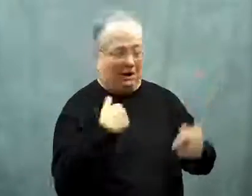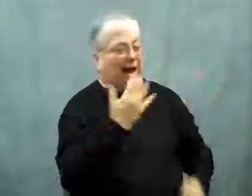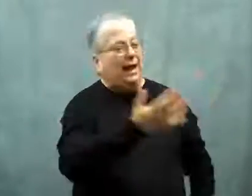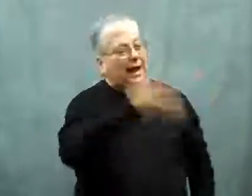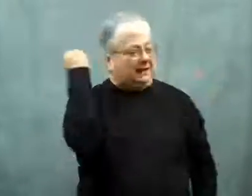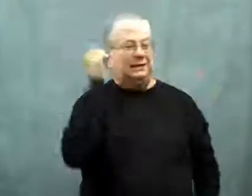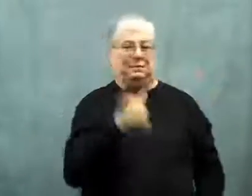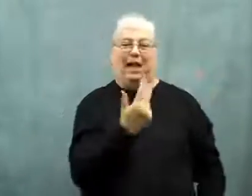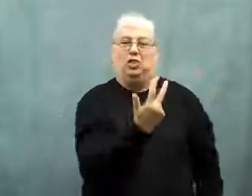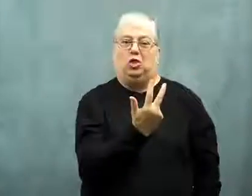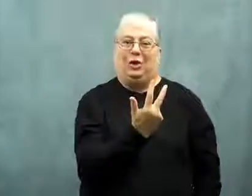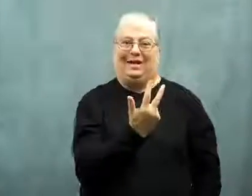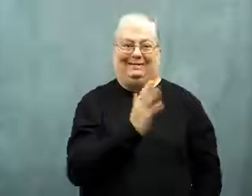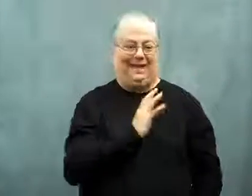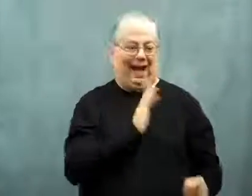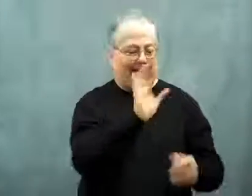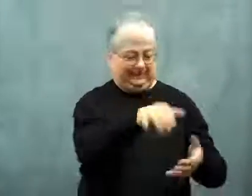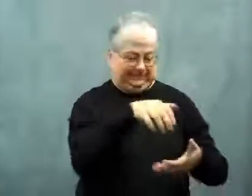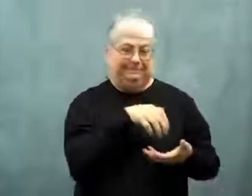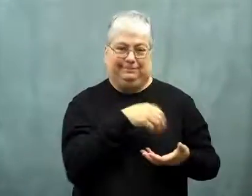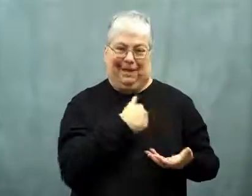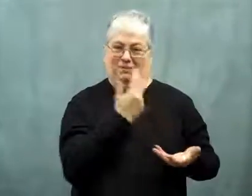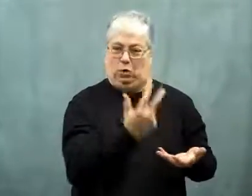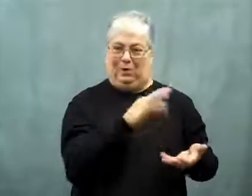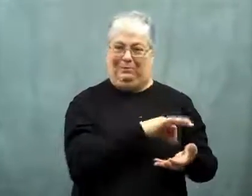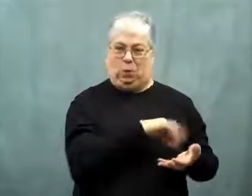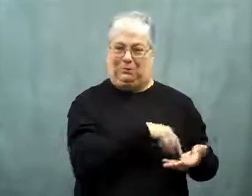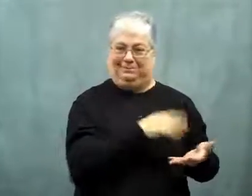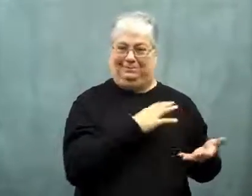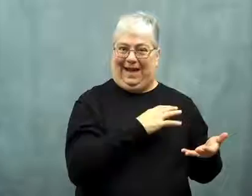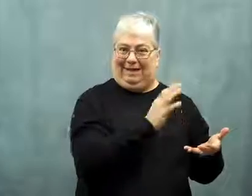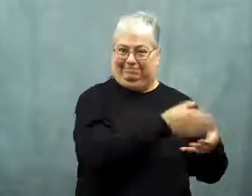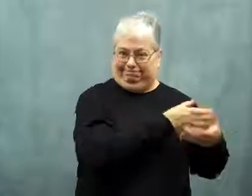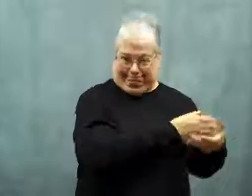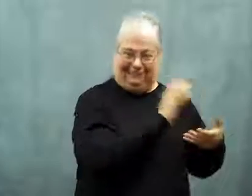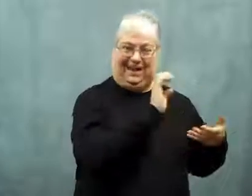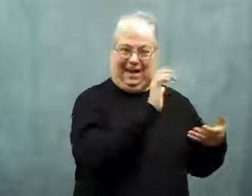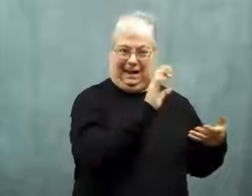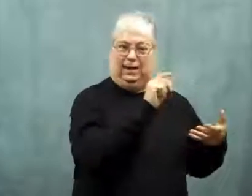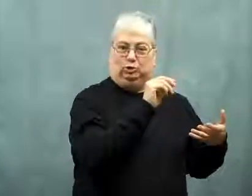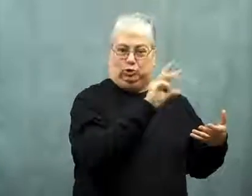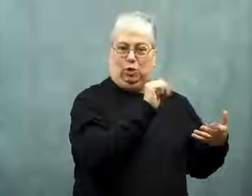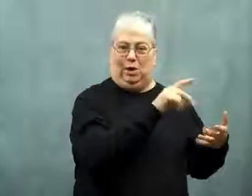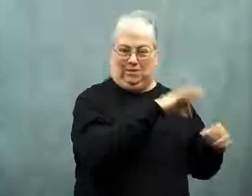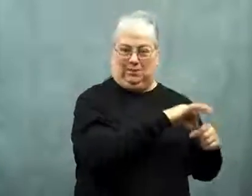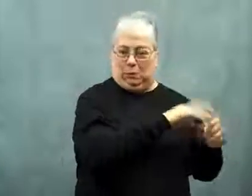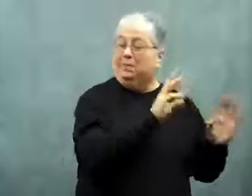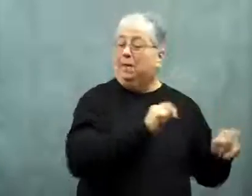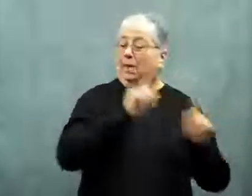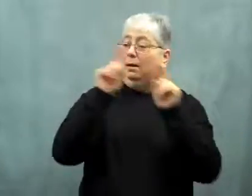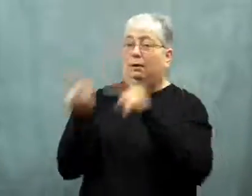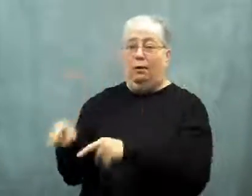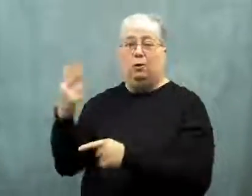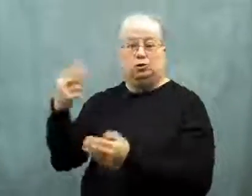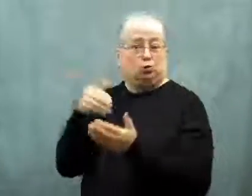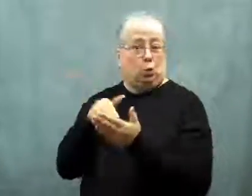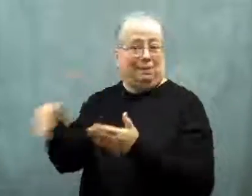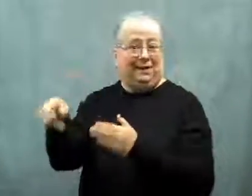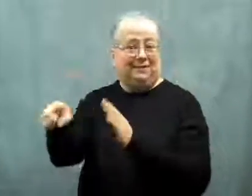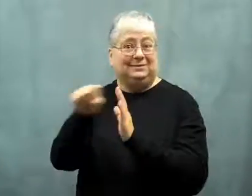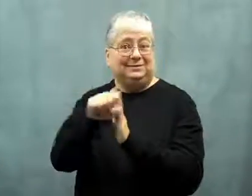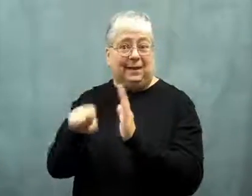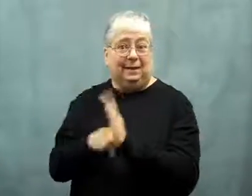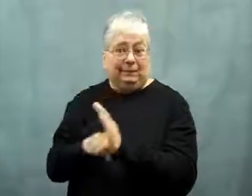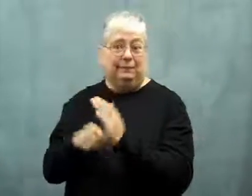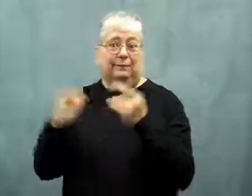The winning candidate gets the three electoral votes for that state.